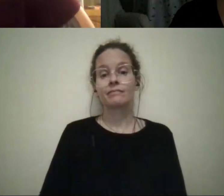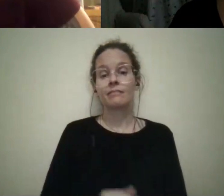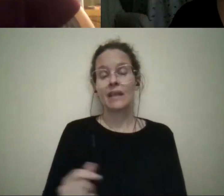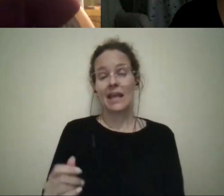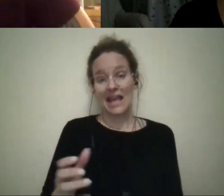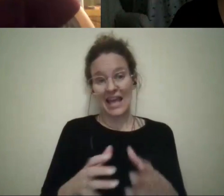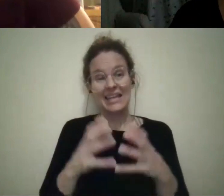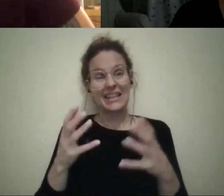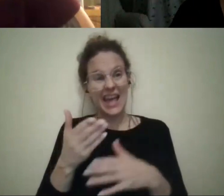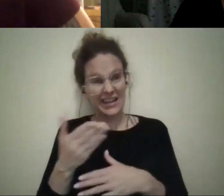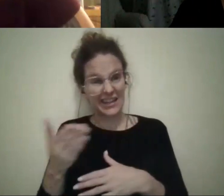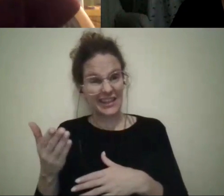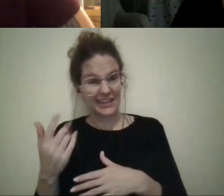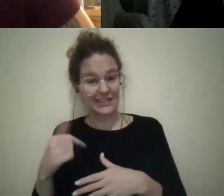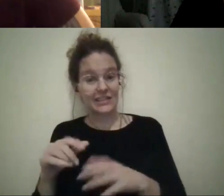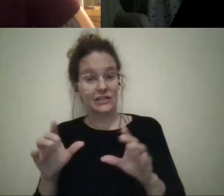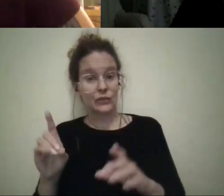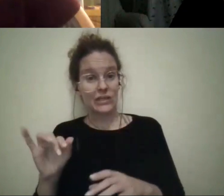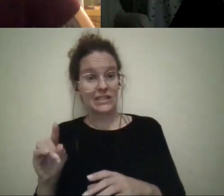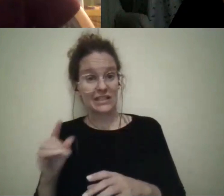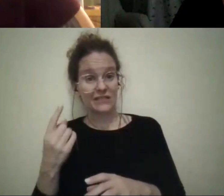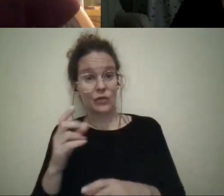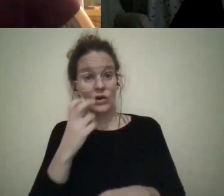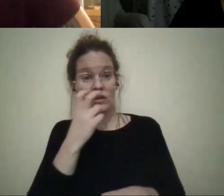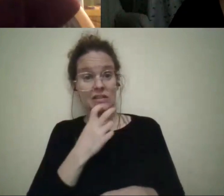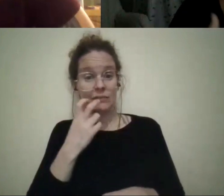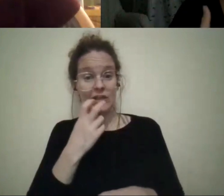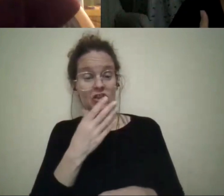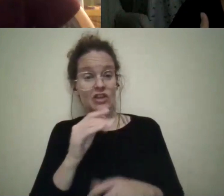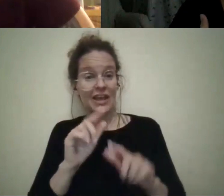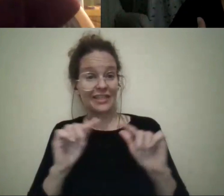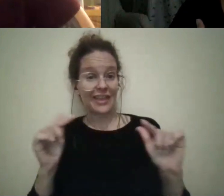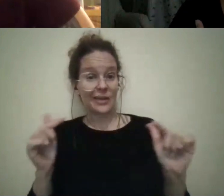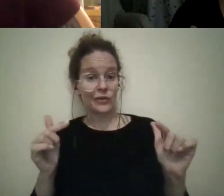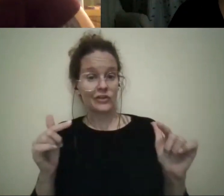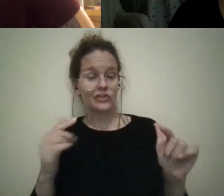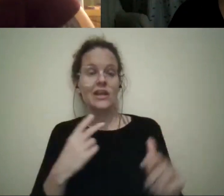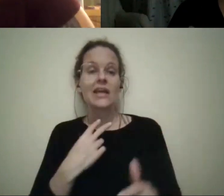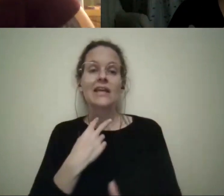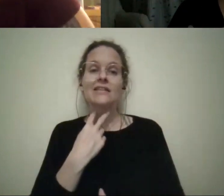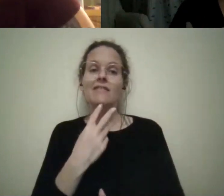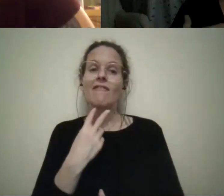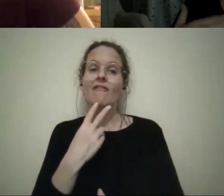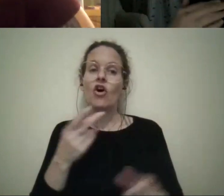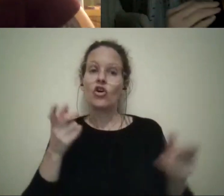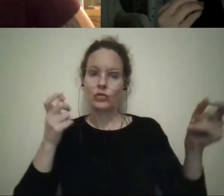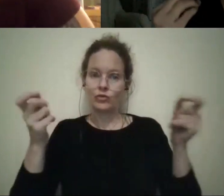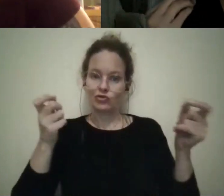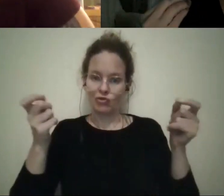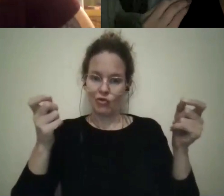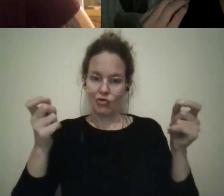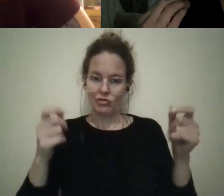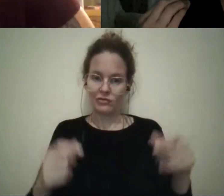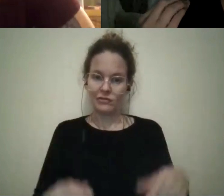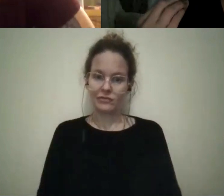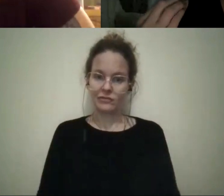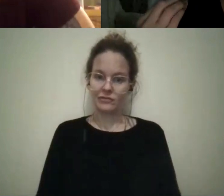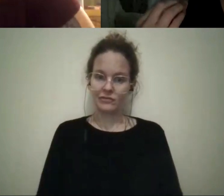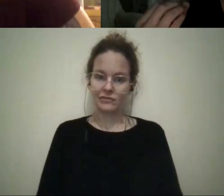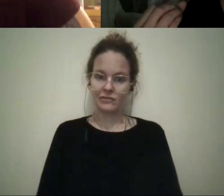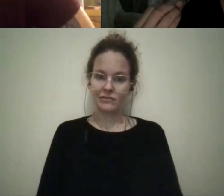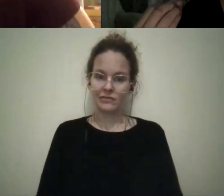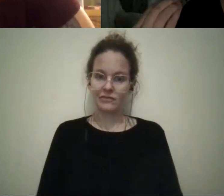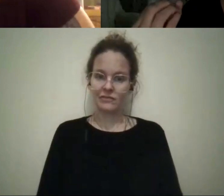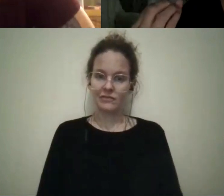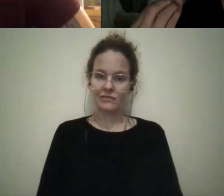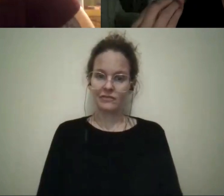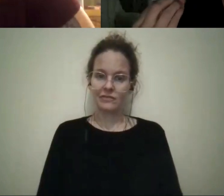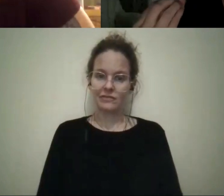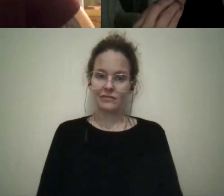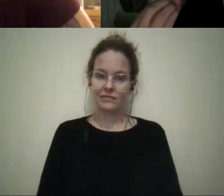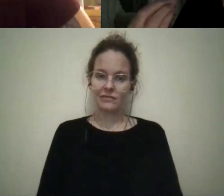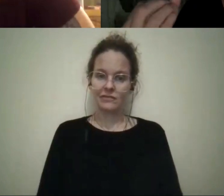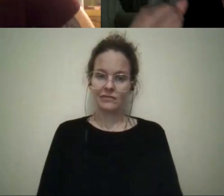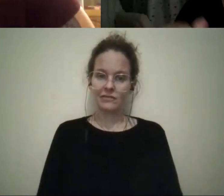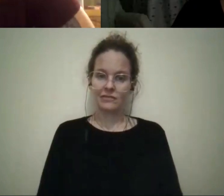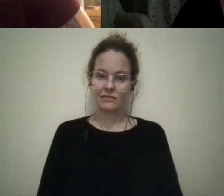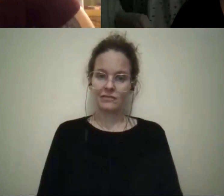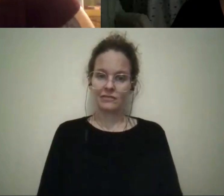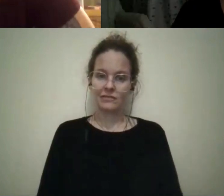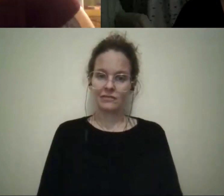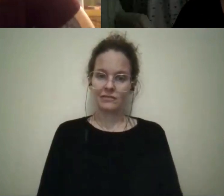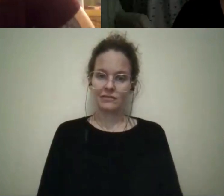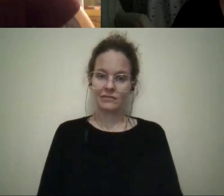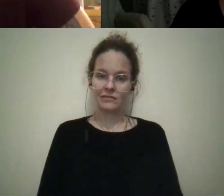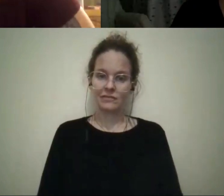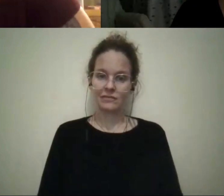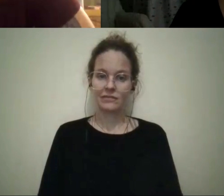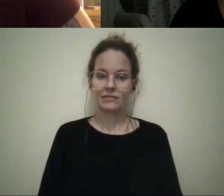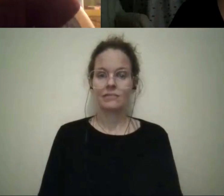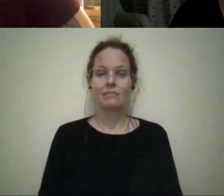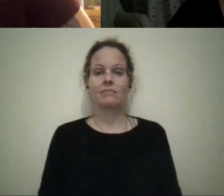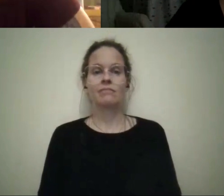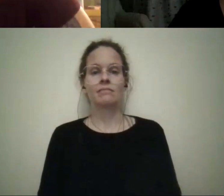that we did in speech and language, is volume control and there's also - Some, there's some